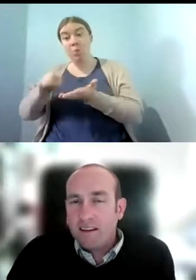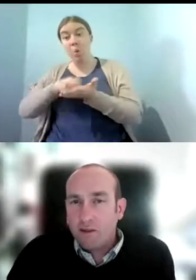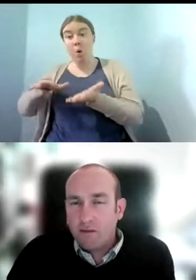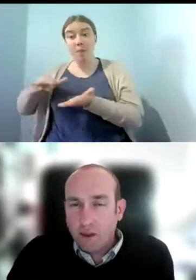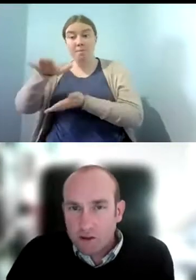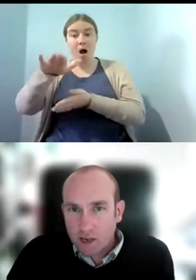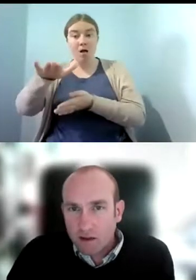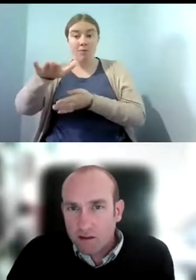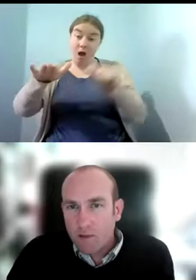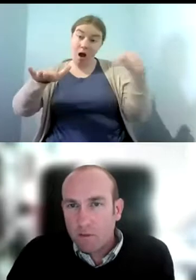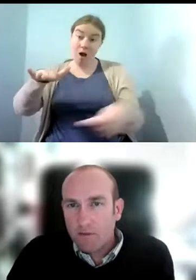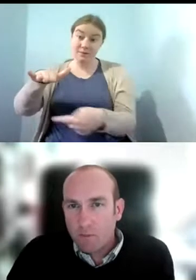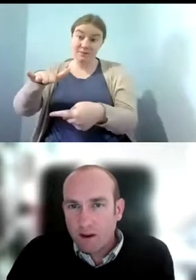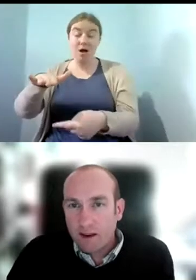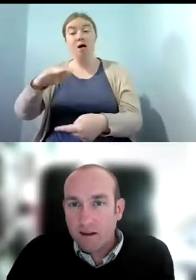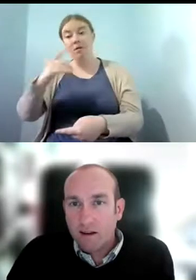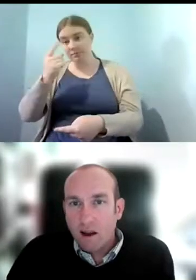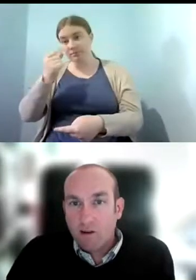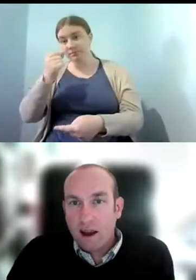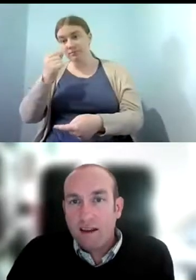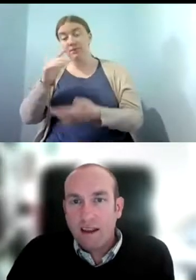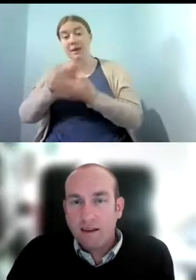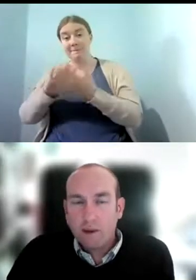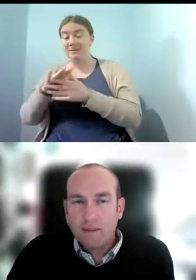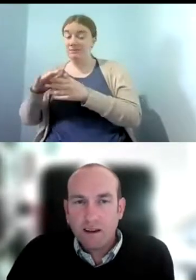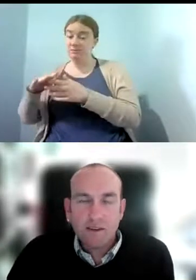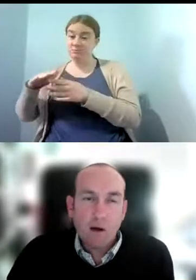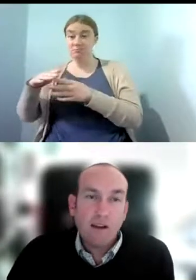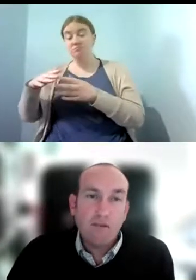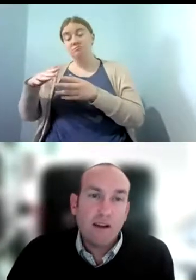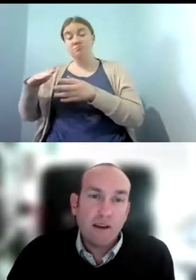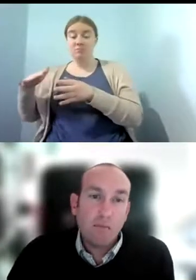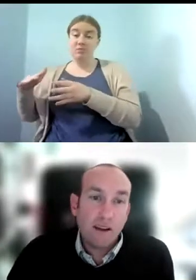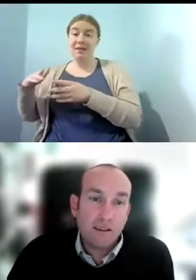in the future you'd be able to bring a crane in to be able to lift out if if any bigger stuff